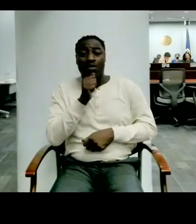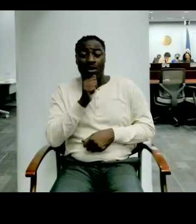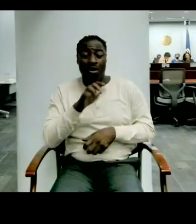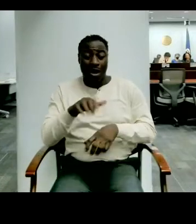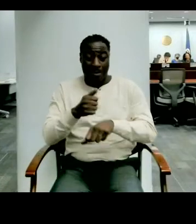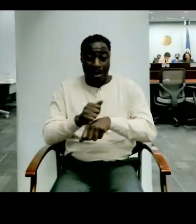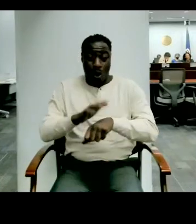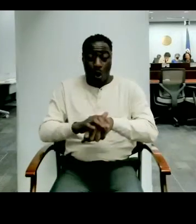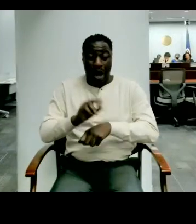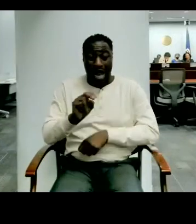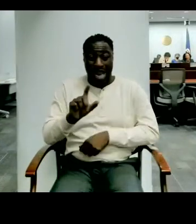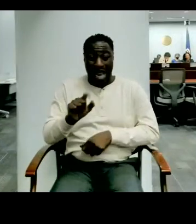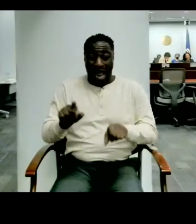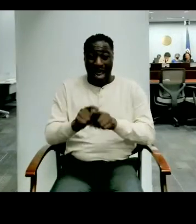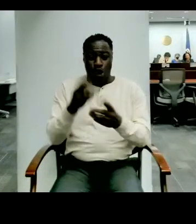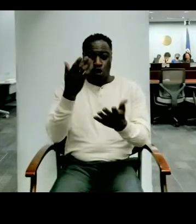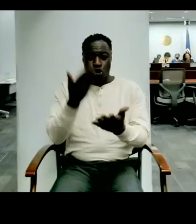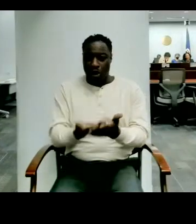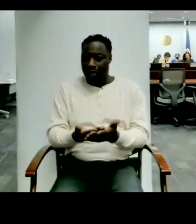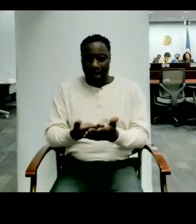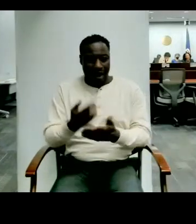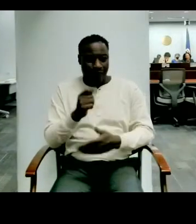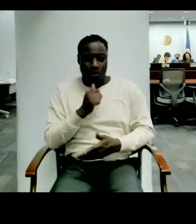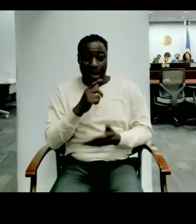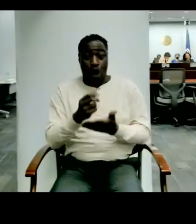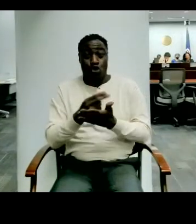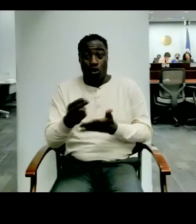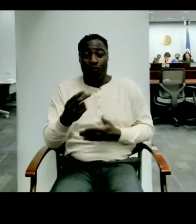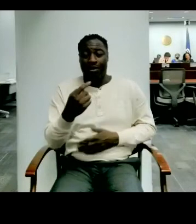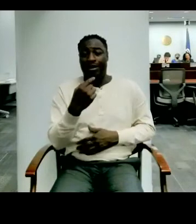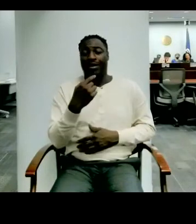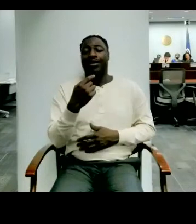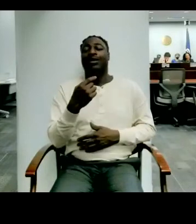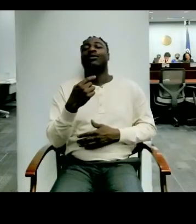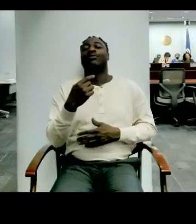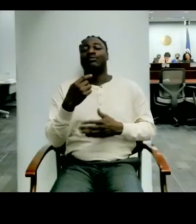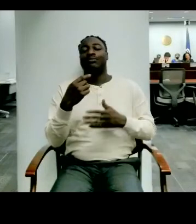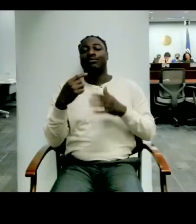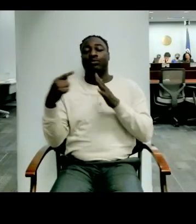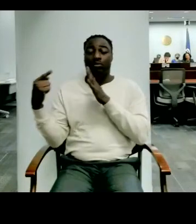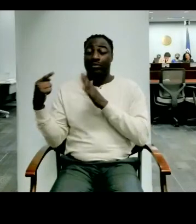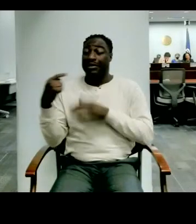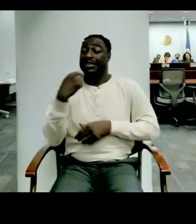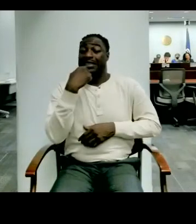as a justification for not truthfully disclosing previous claims of discrimination or retaliation.